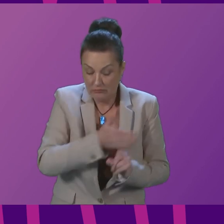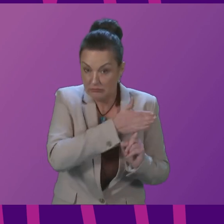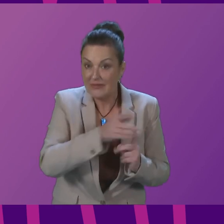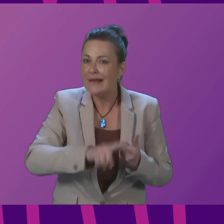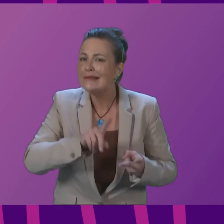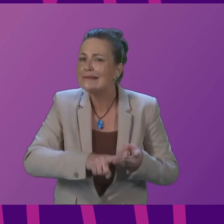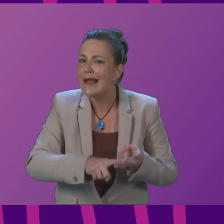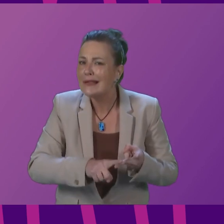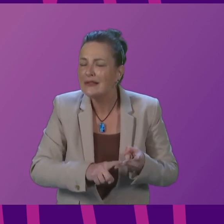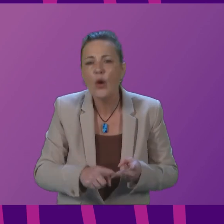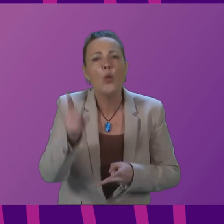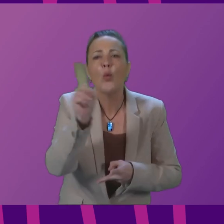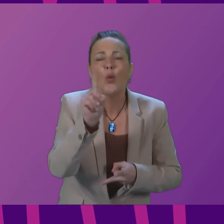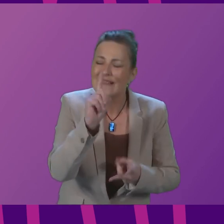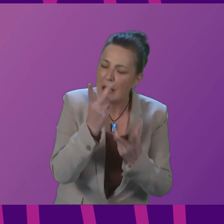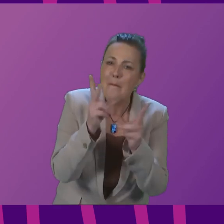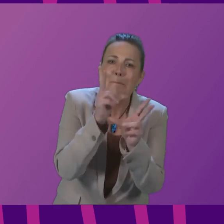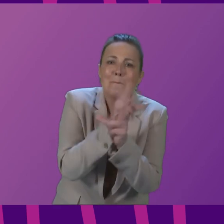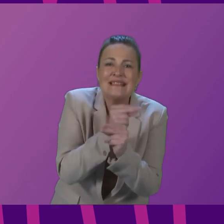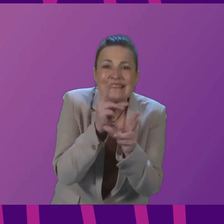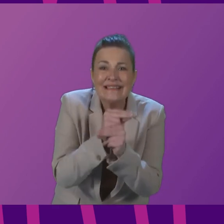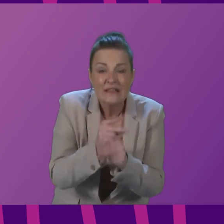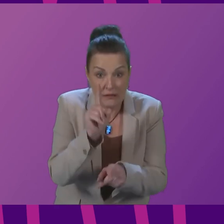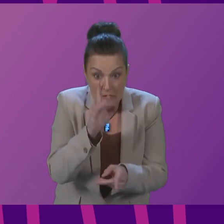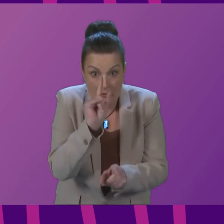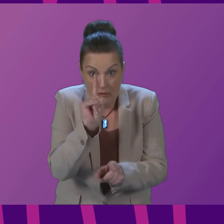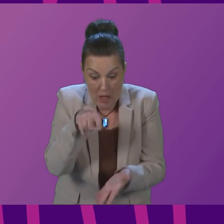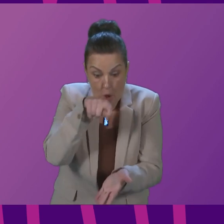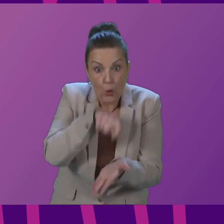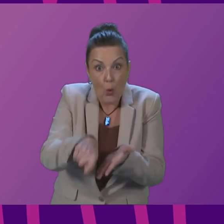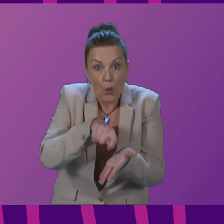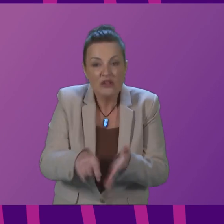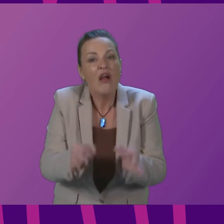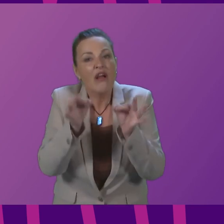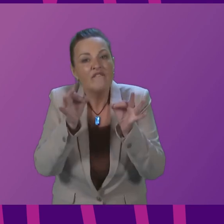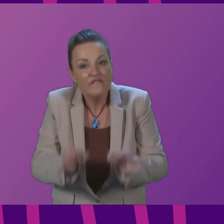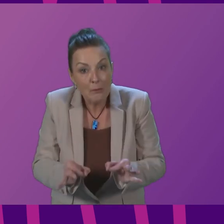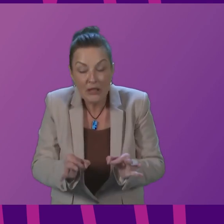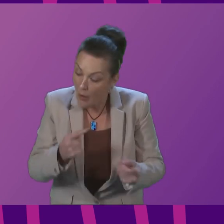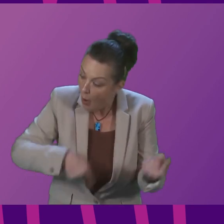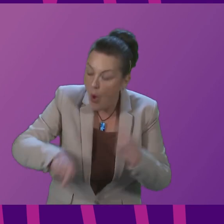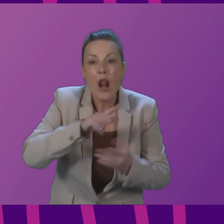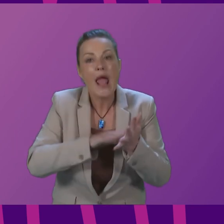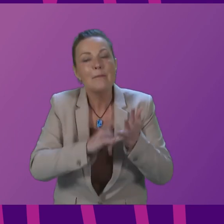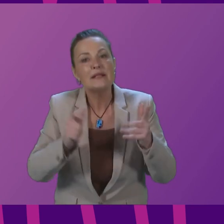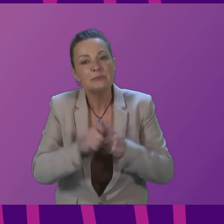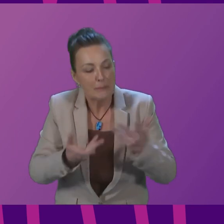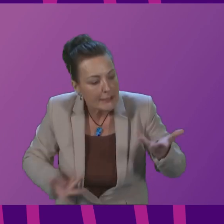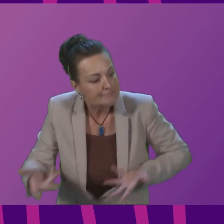Secondly, what is missing is a note confirming that ministers have considered the issues and have decided to proceed.